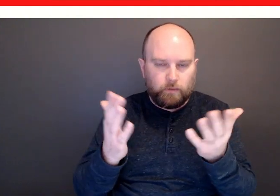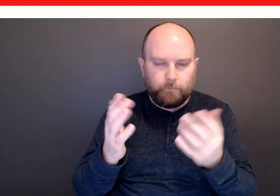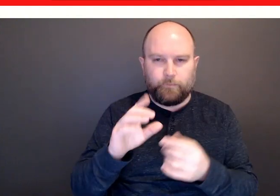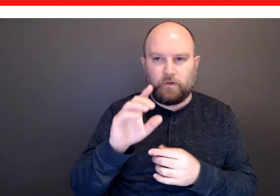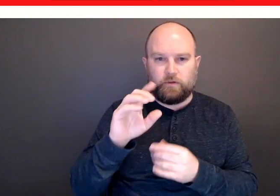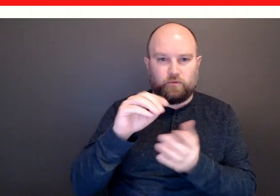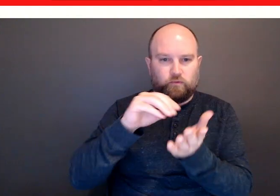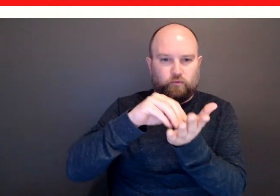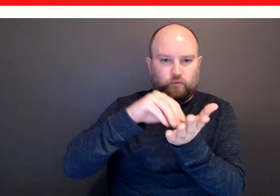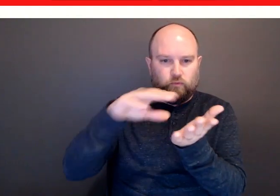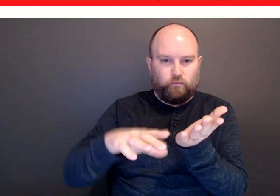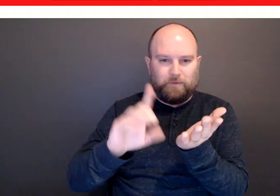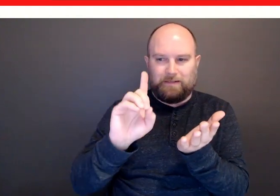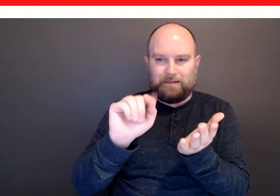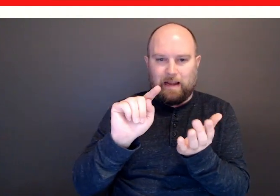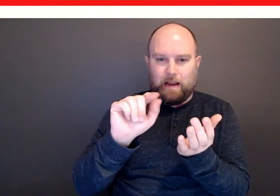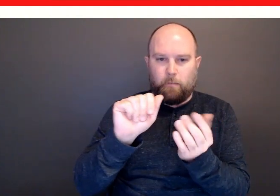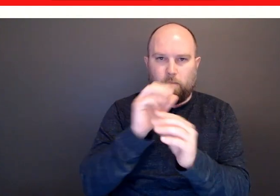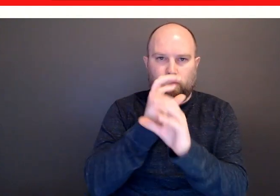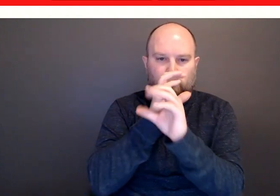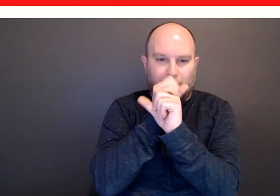and the topic related to the Minnesota State Academies